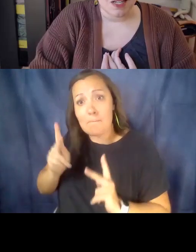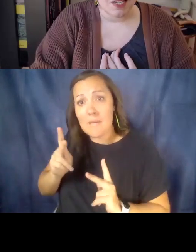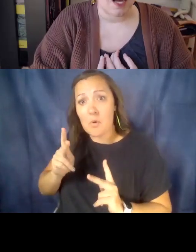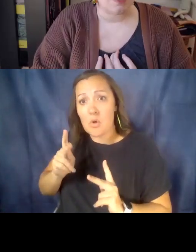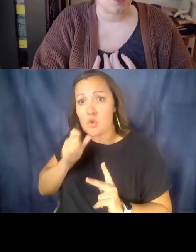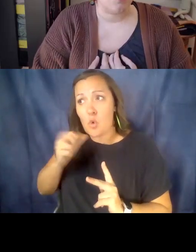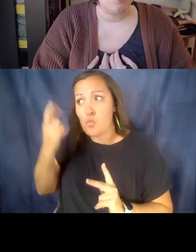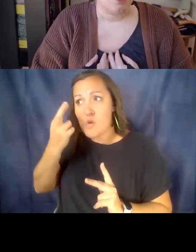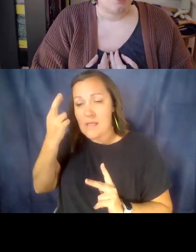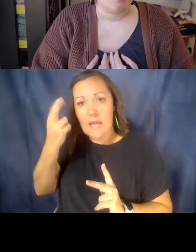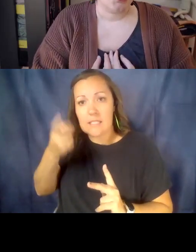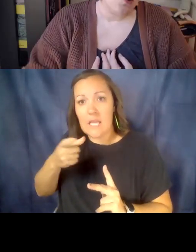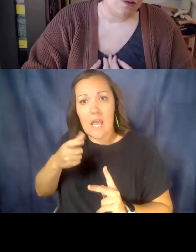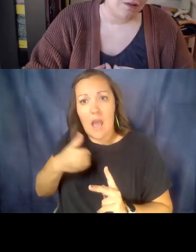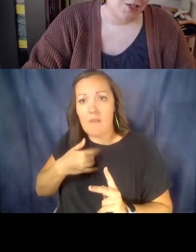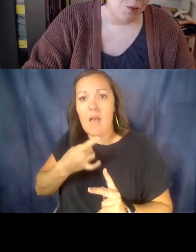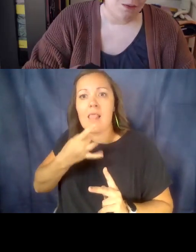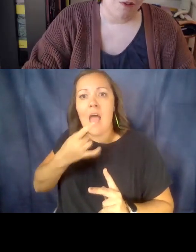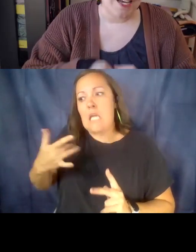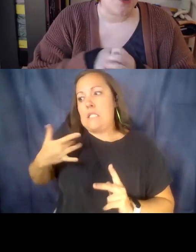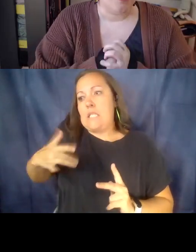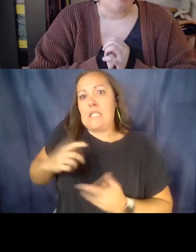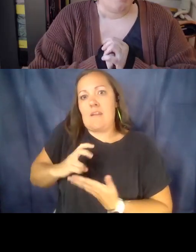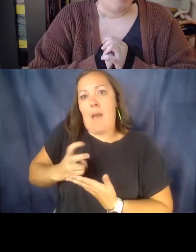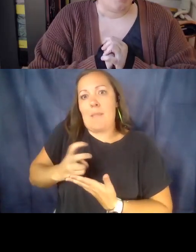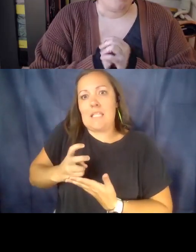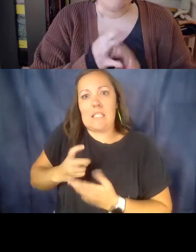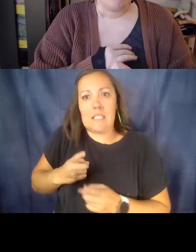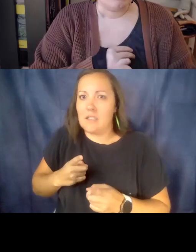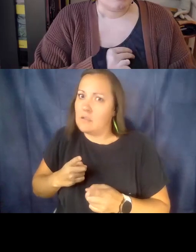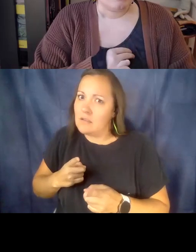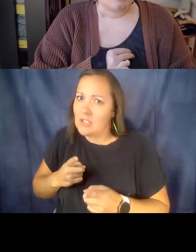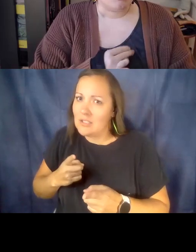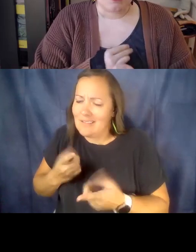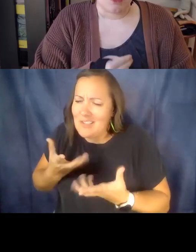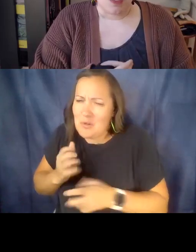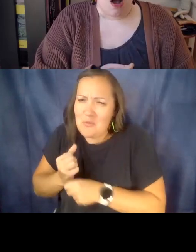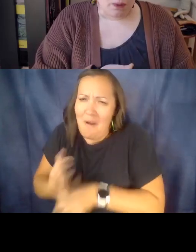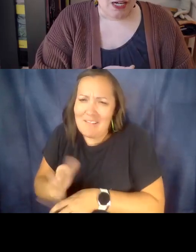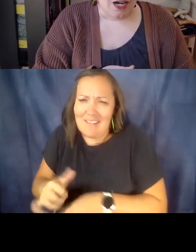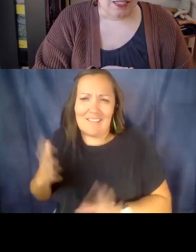things like that, so don't make them find out. Similarly, you don't want to auto play contents